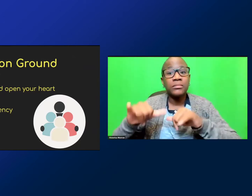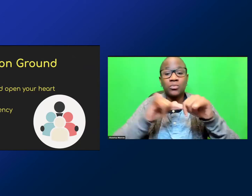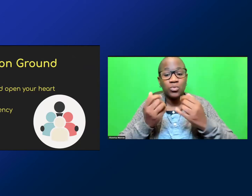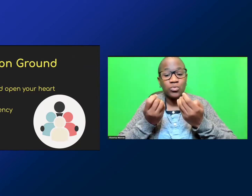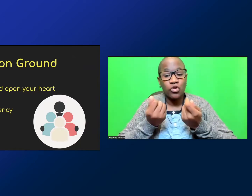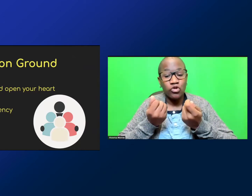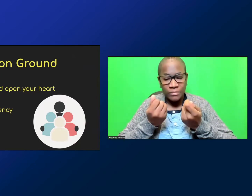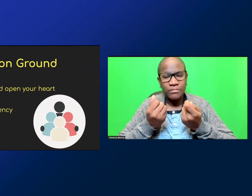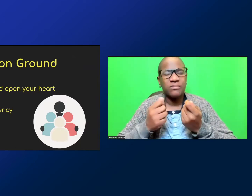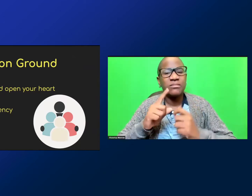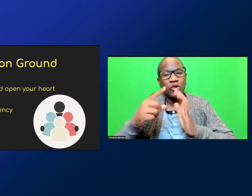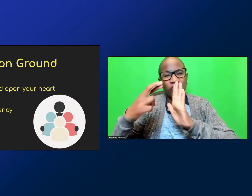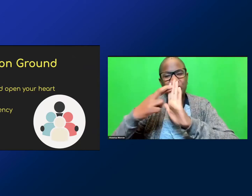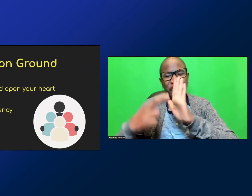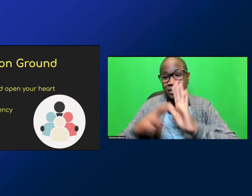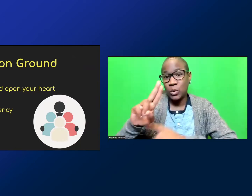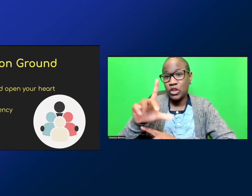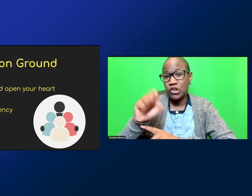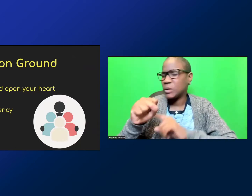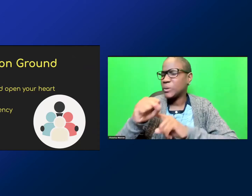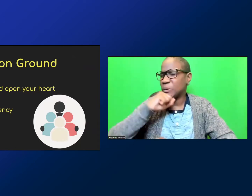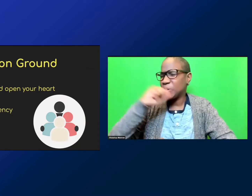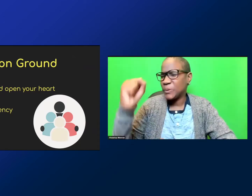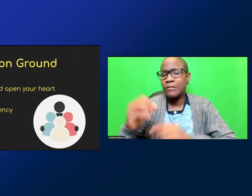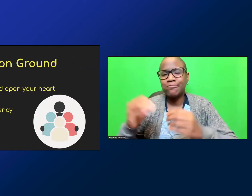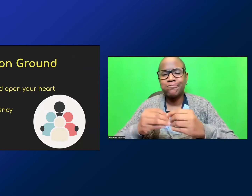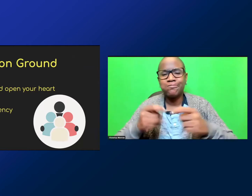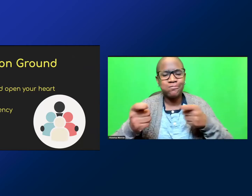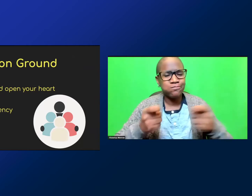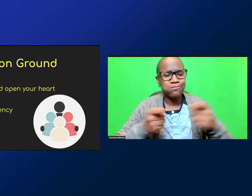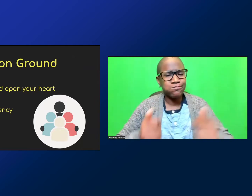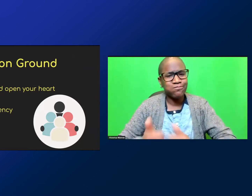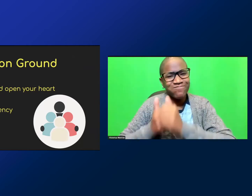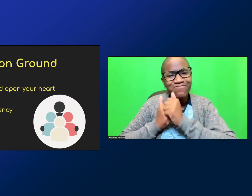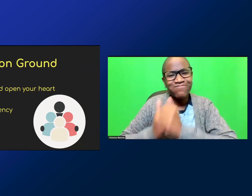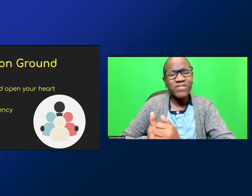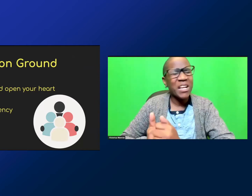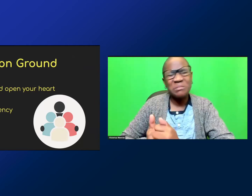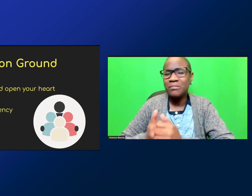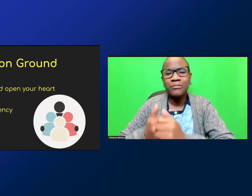and these common ground rules is something that i really love because it allows us to